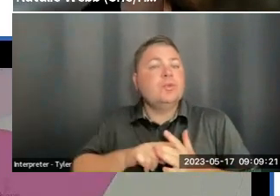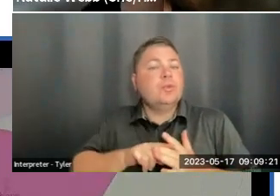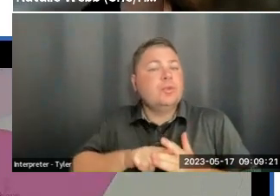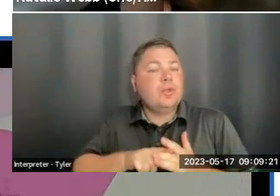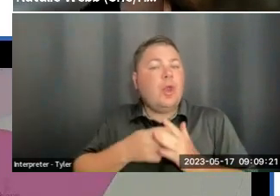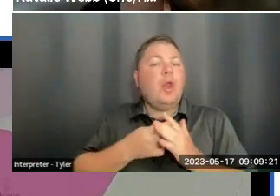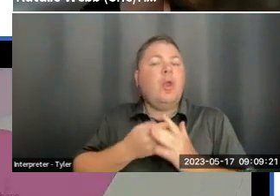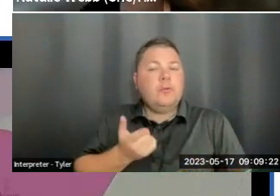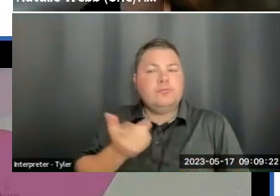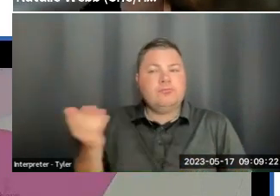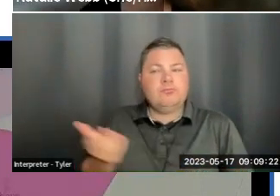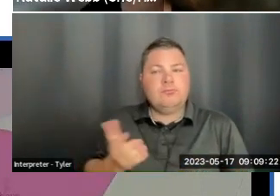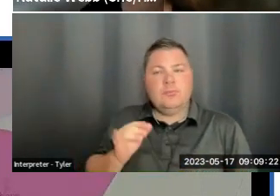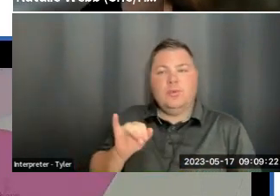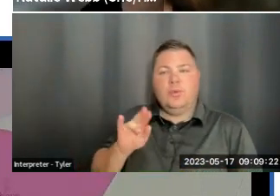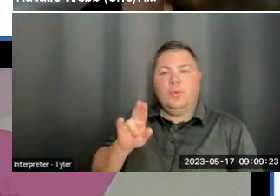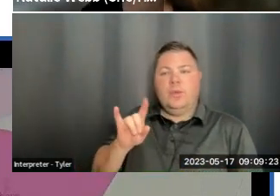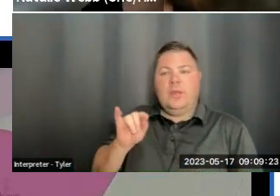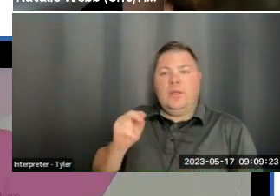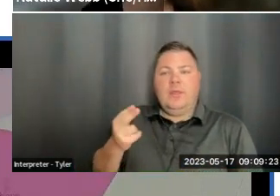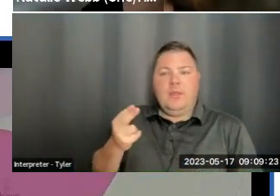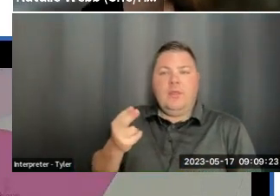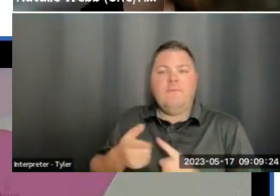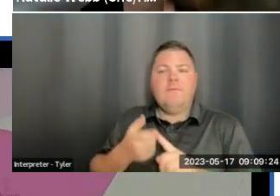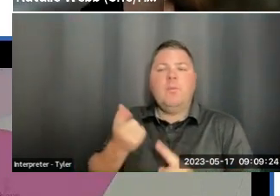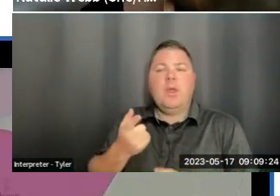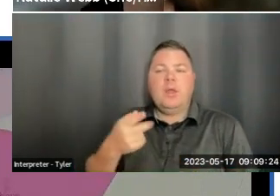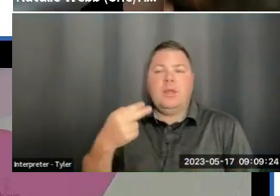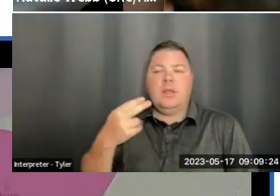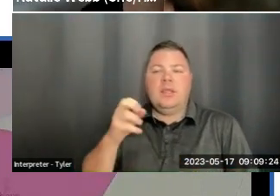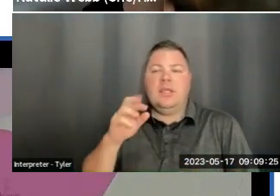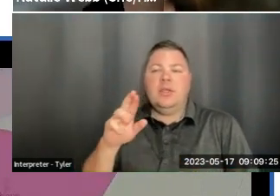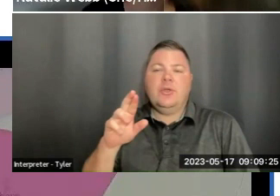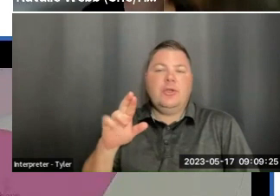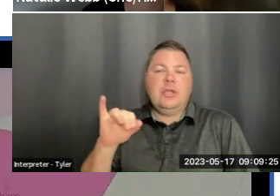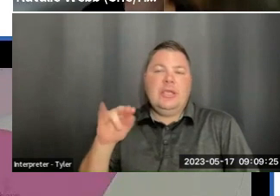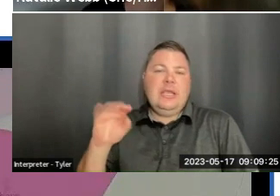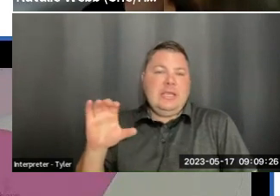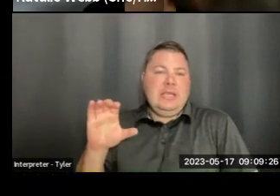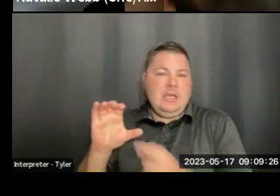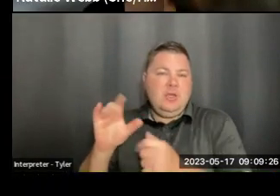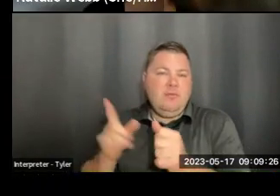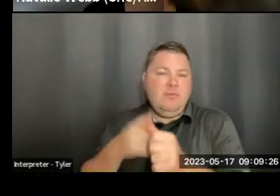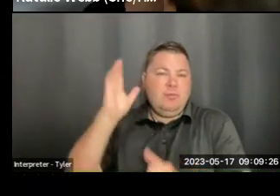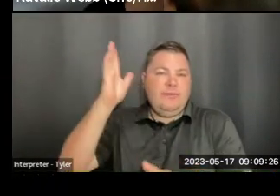relationship with your access providers. To start us off, I would like to